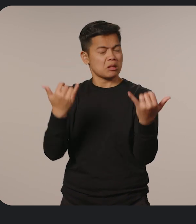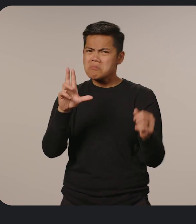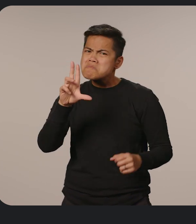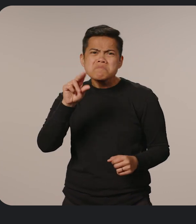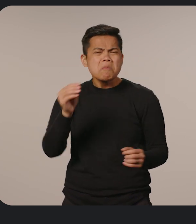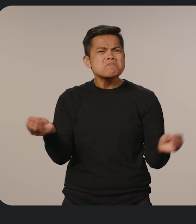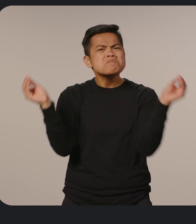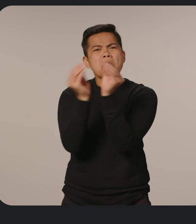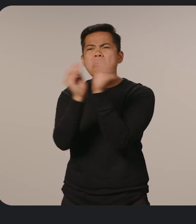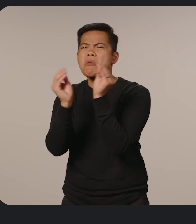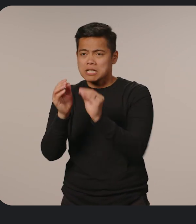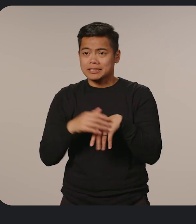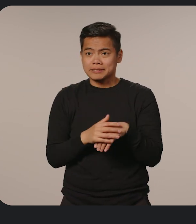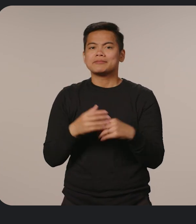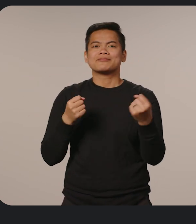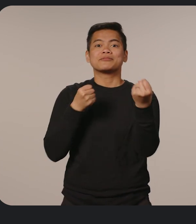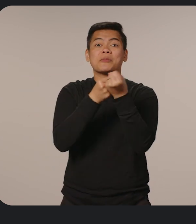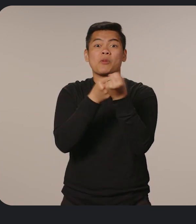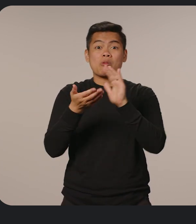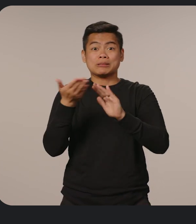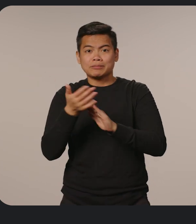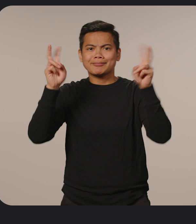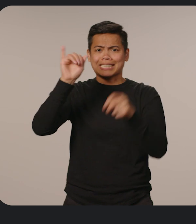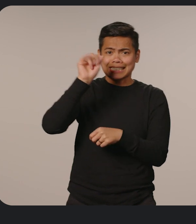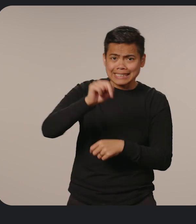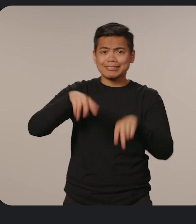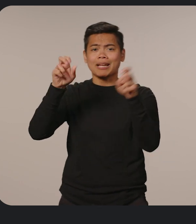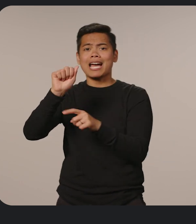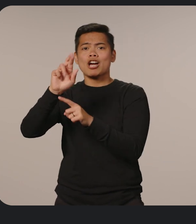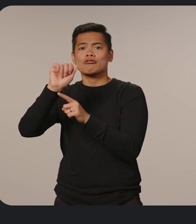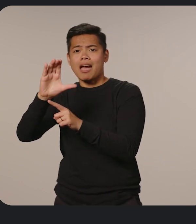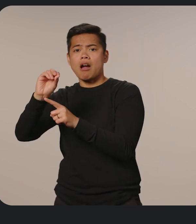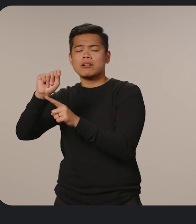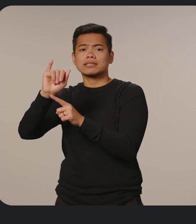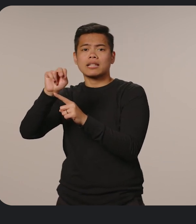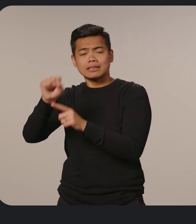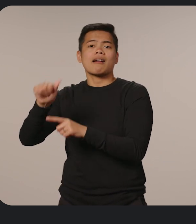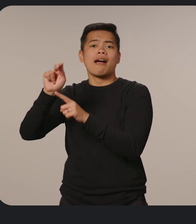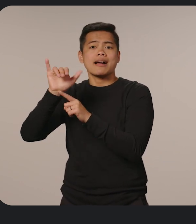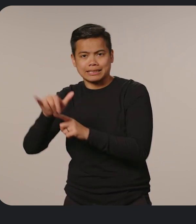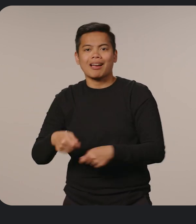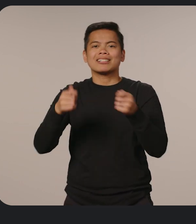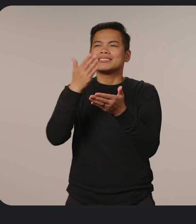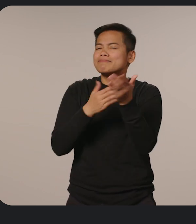we've previously supported operators like in and already contains any which